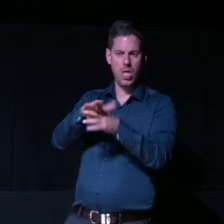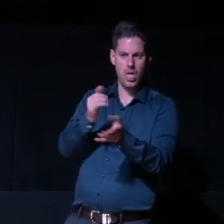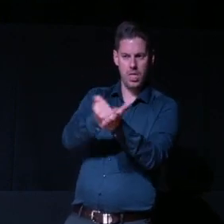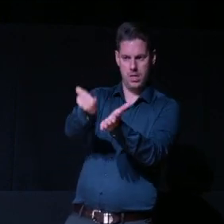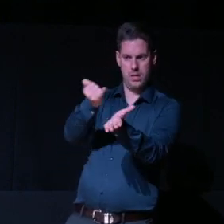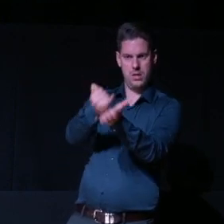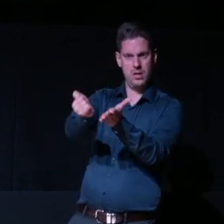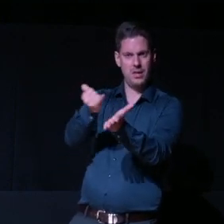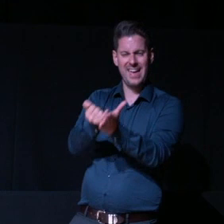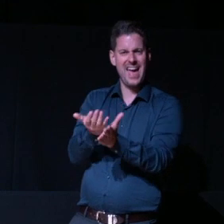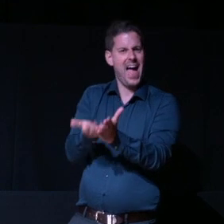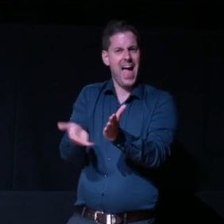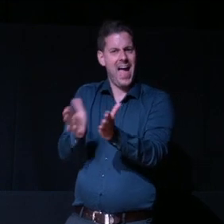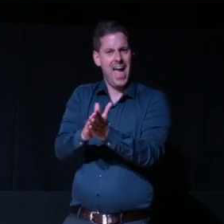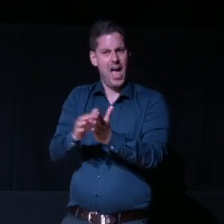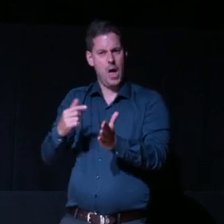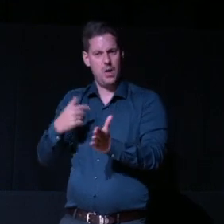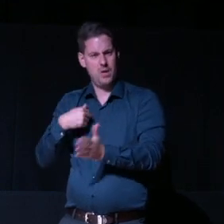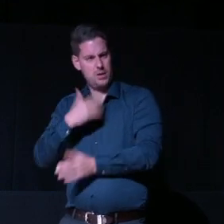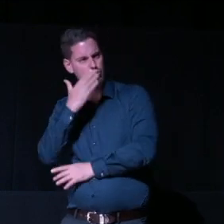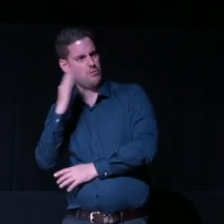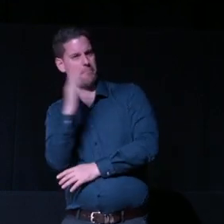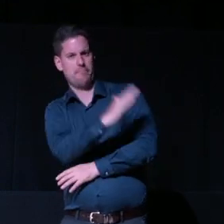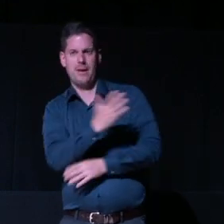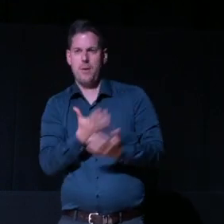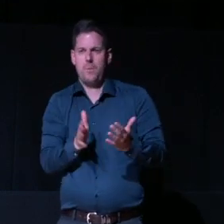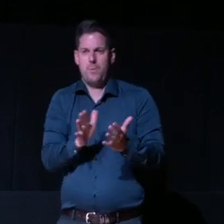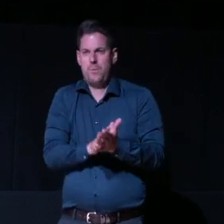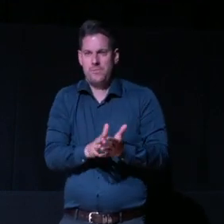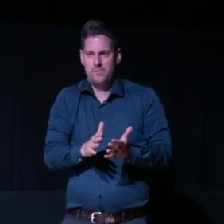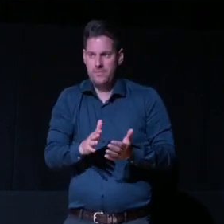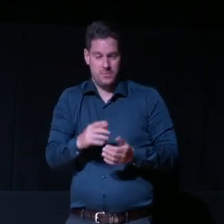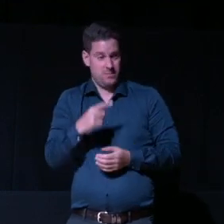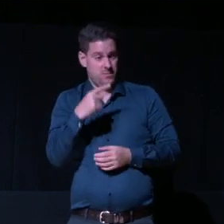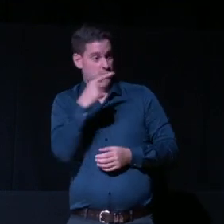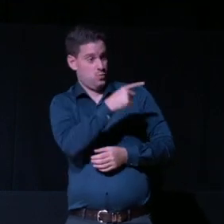to be a mechanism whereby we say that what that person has said and perhaps